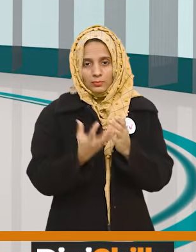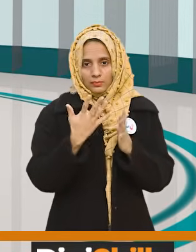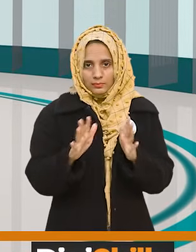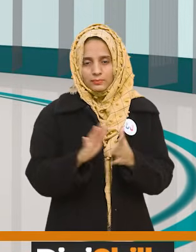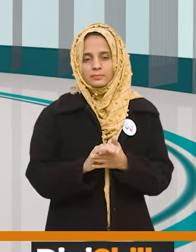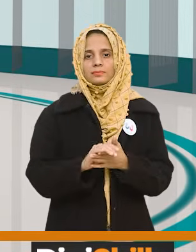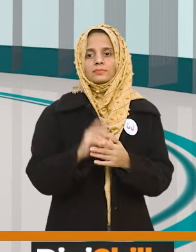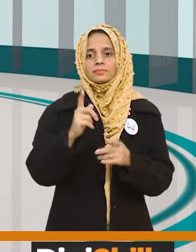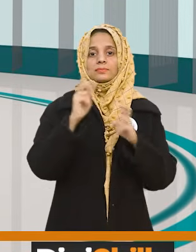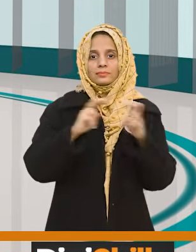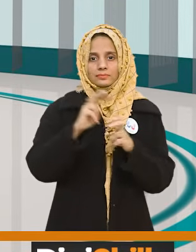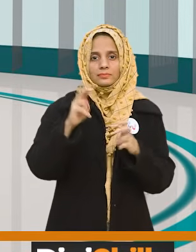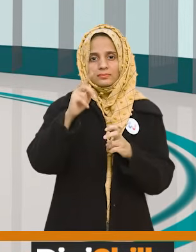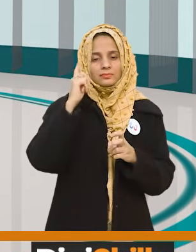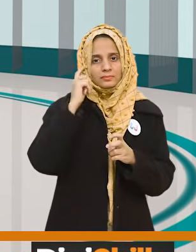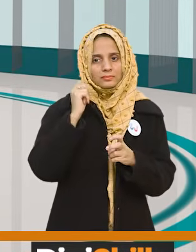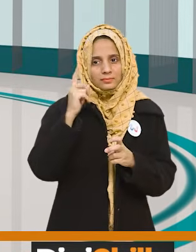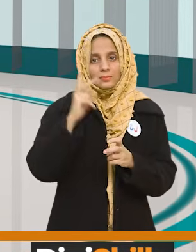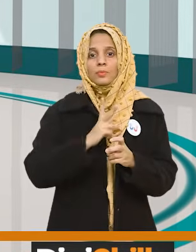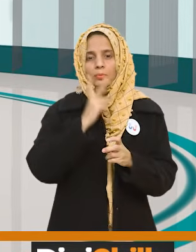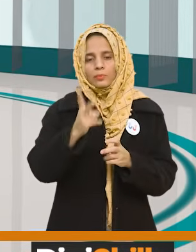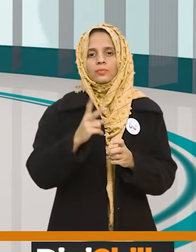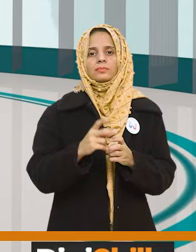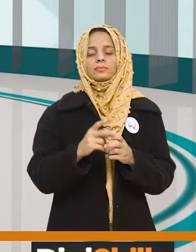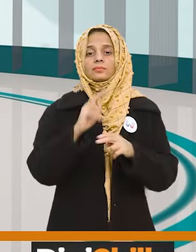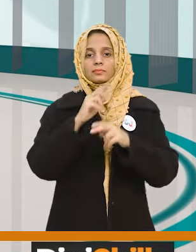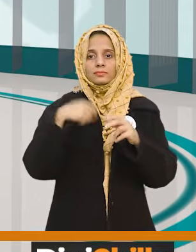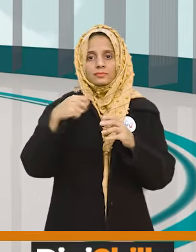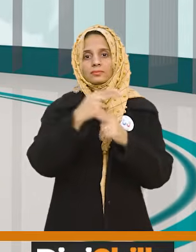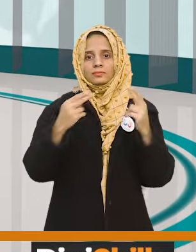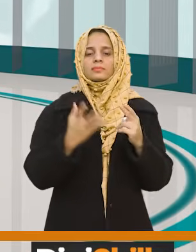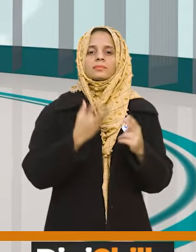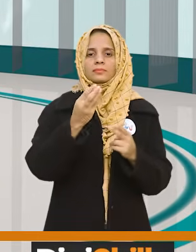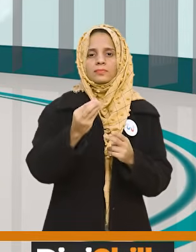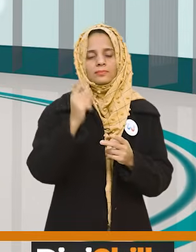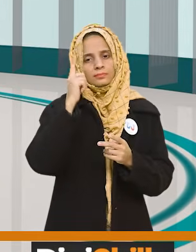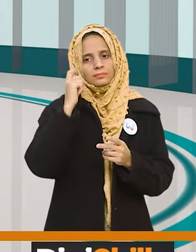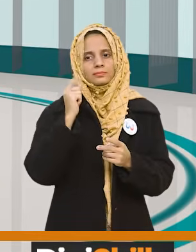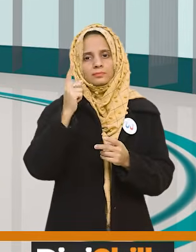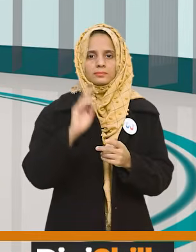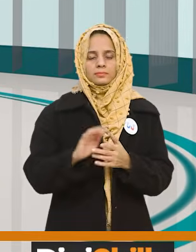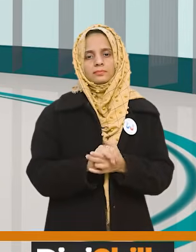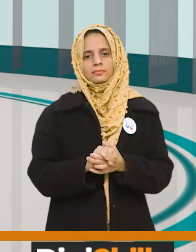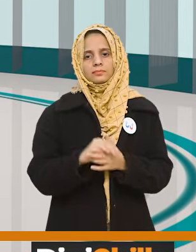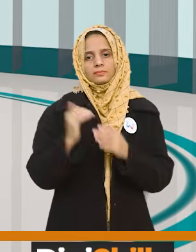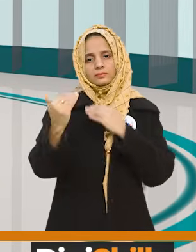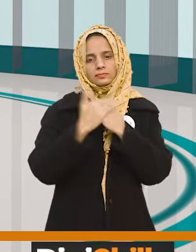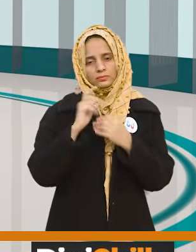And after a project is awarded, fill it out and hand it over to the employer through email.